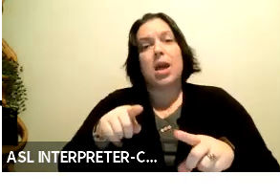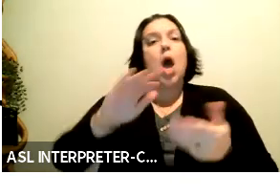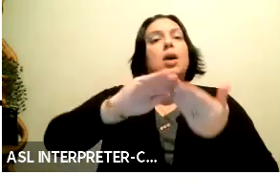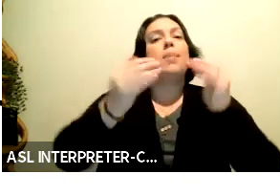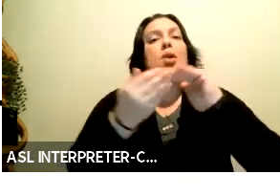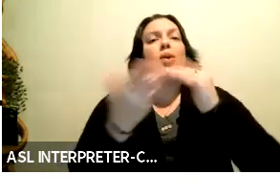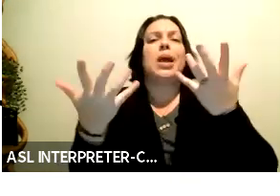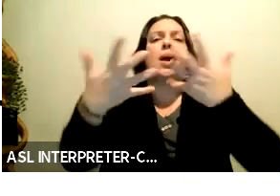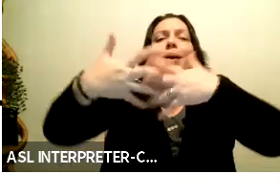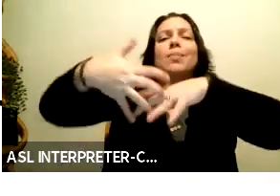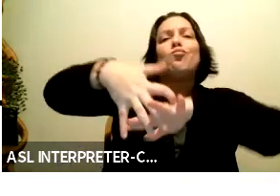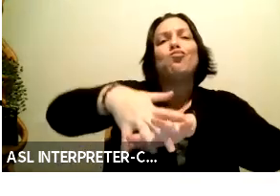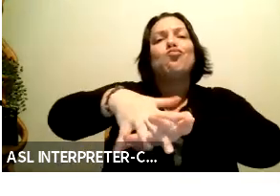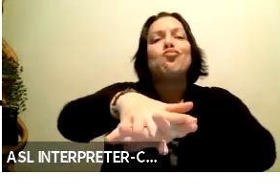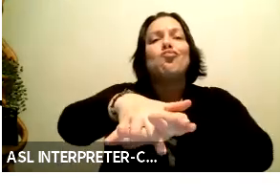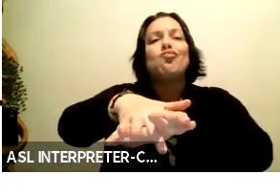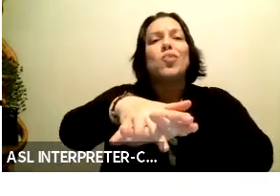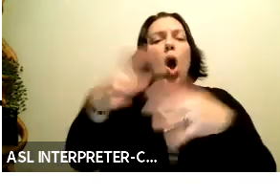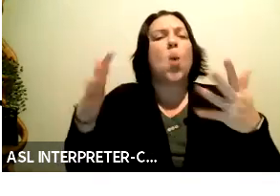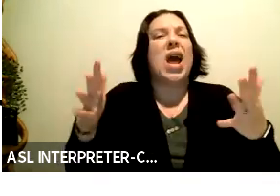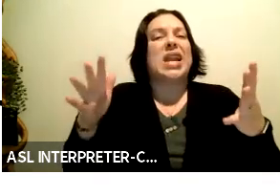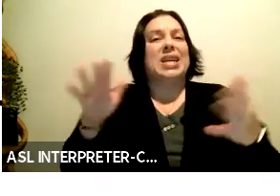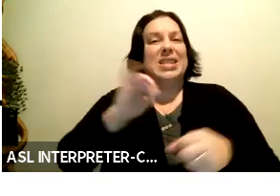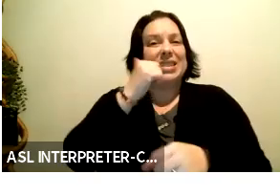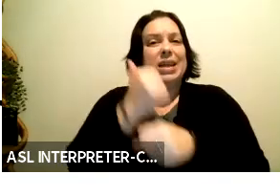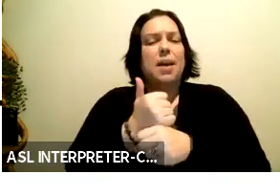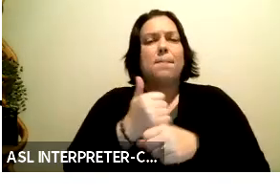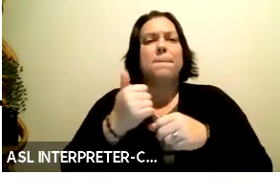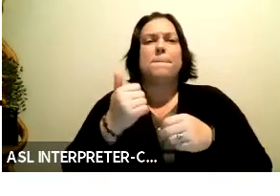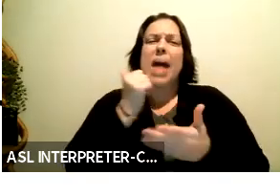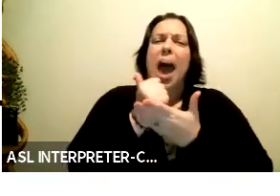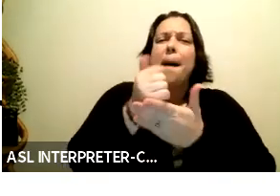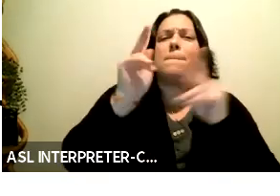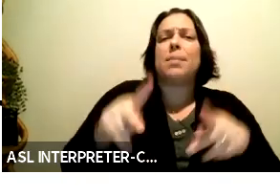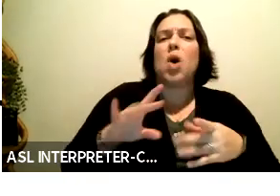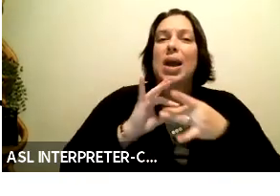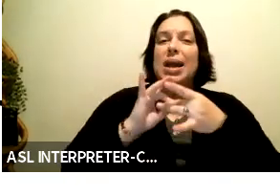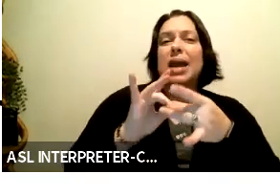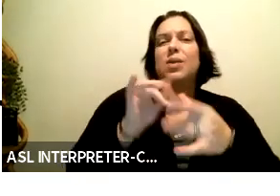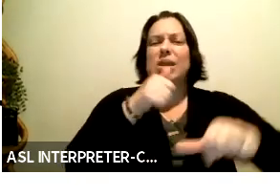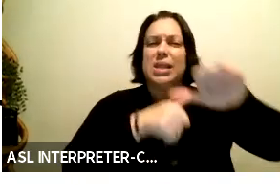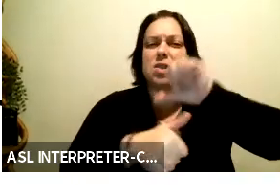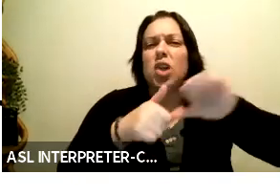ways that help people access resources or help people connect to each other, to get through